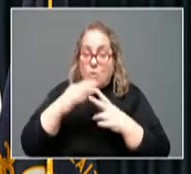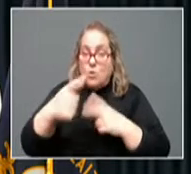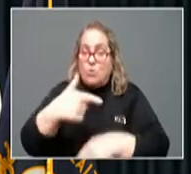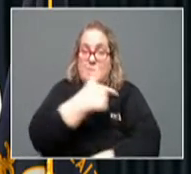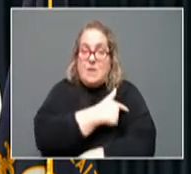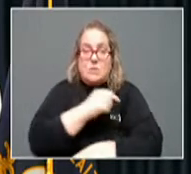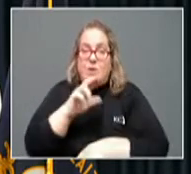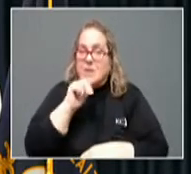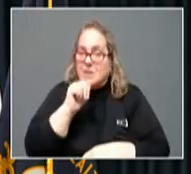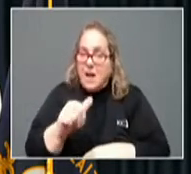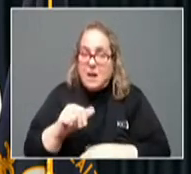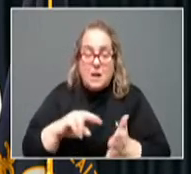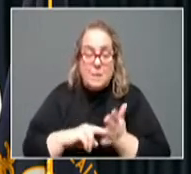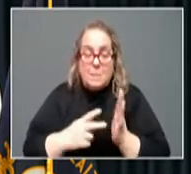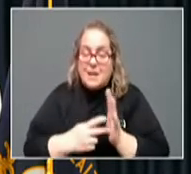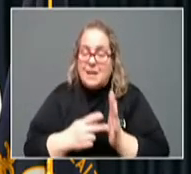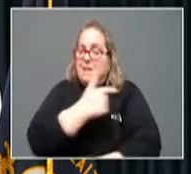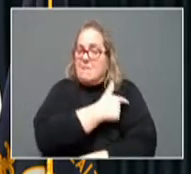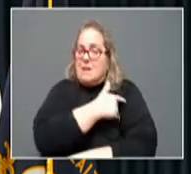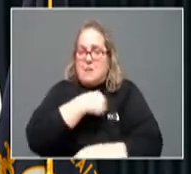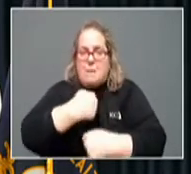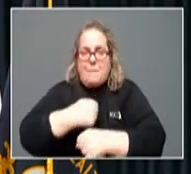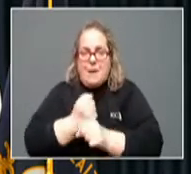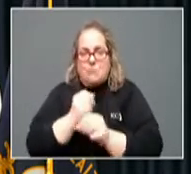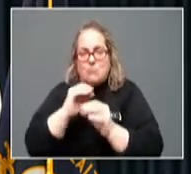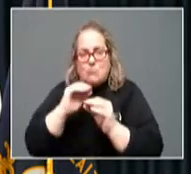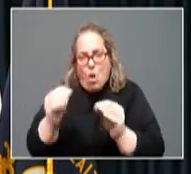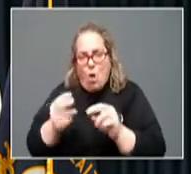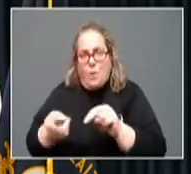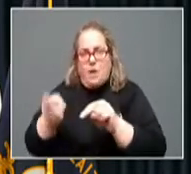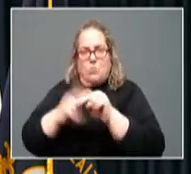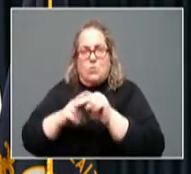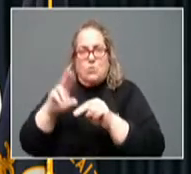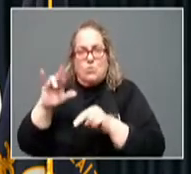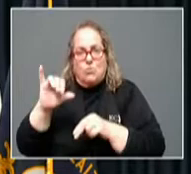made no increased risk whatsoever for any of those adverse harms. So folks,